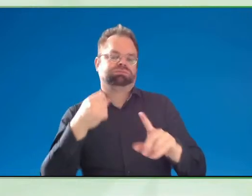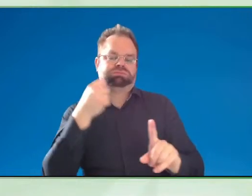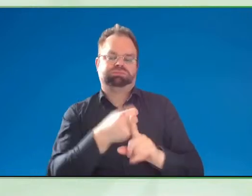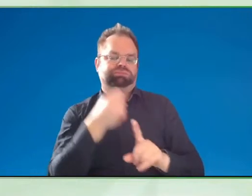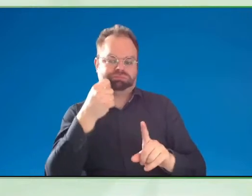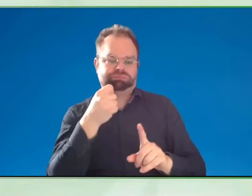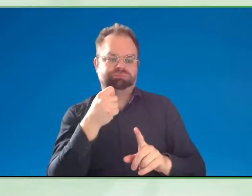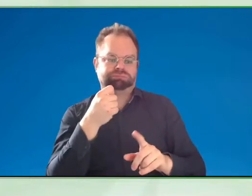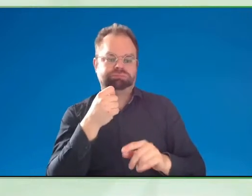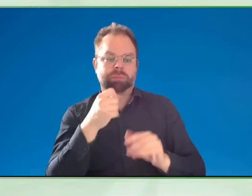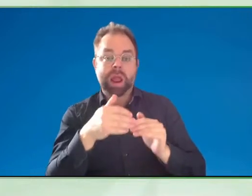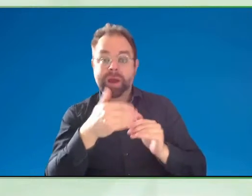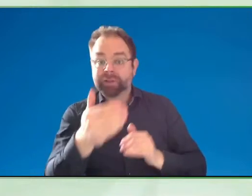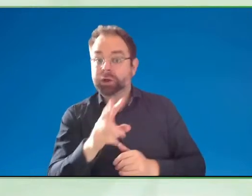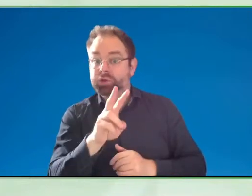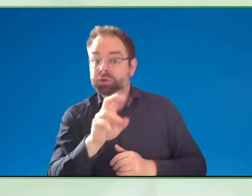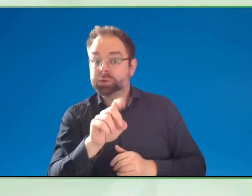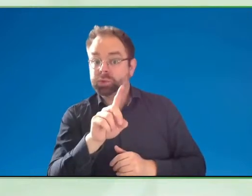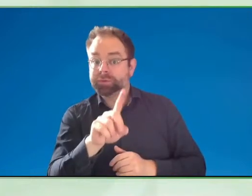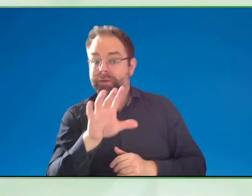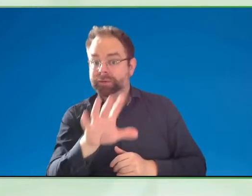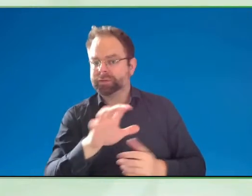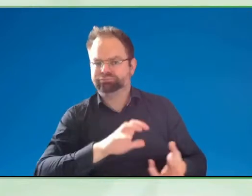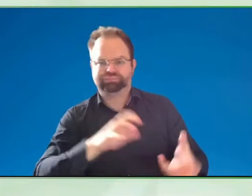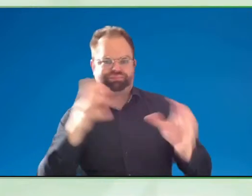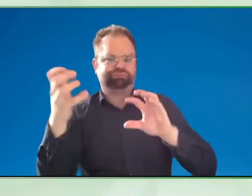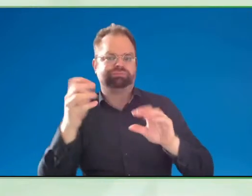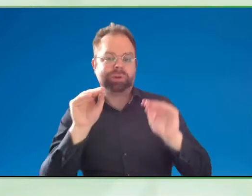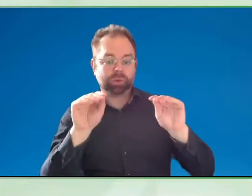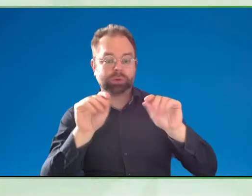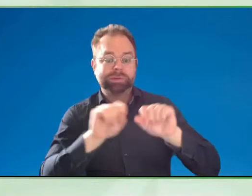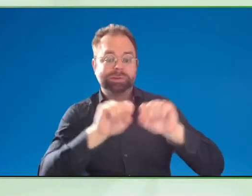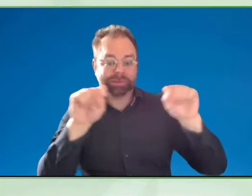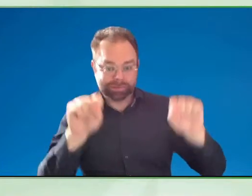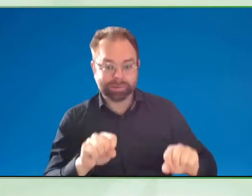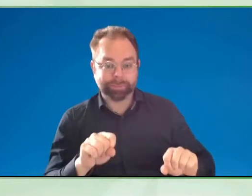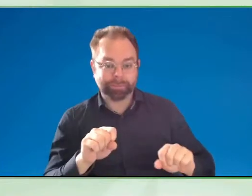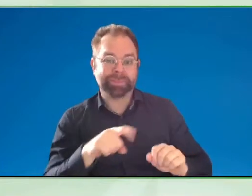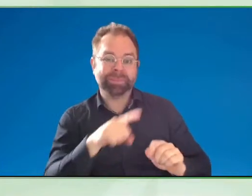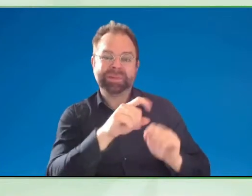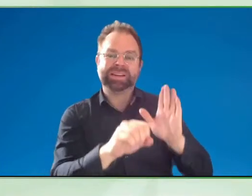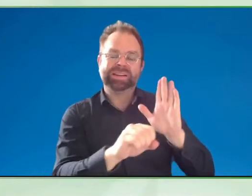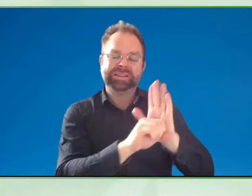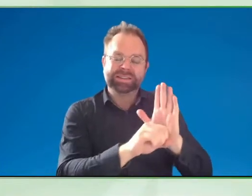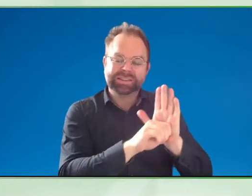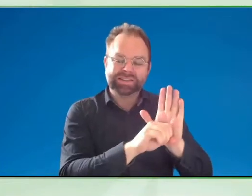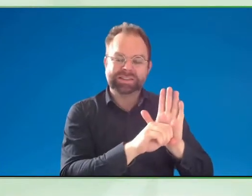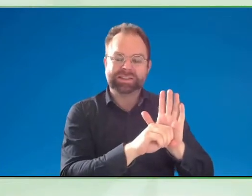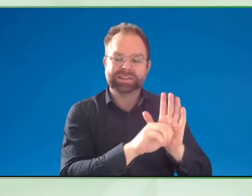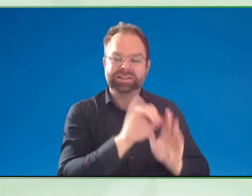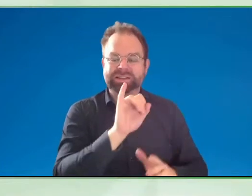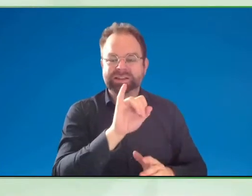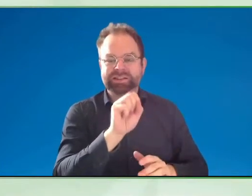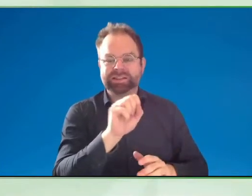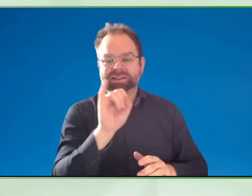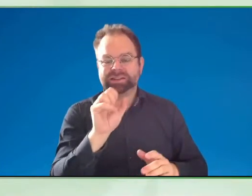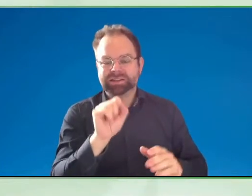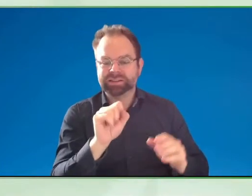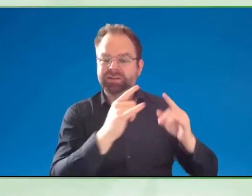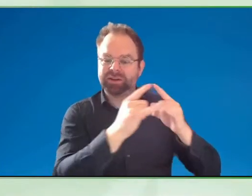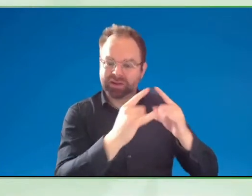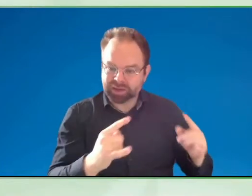accessibility, limited resources, the knowledge of the teachers and the lack of training of